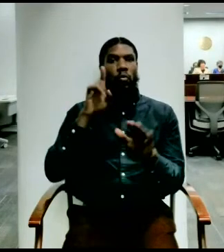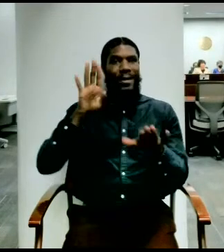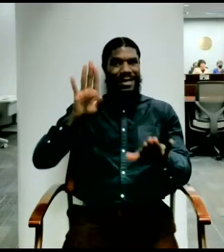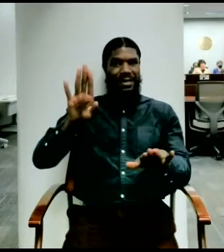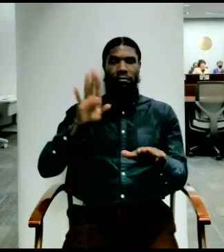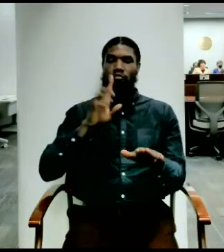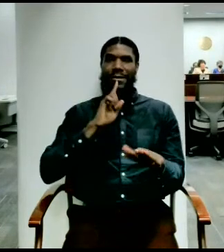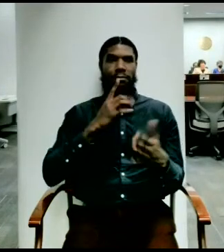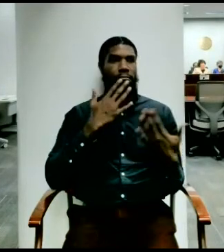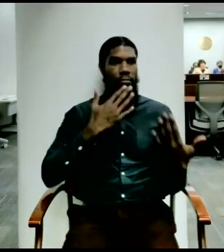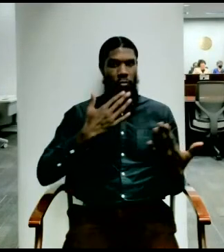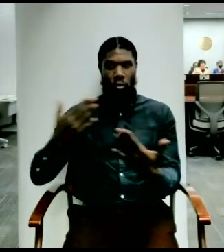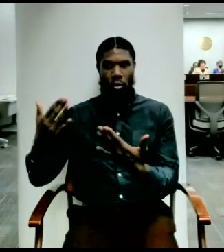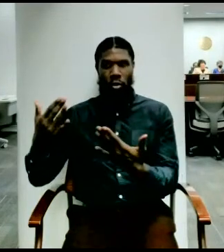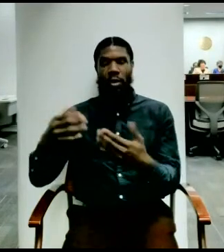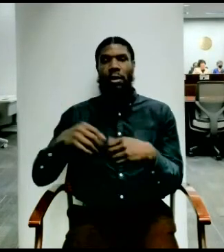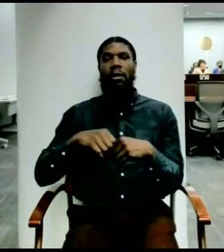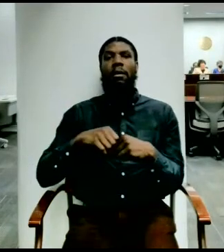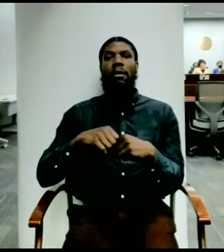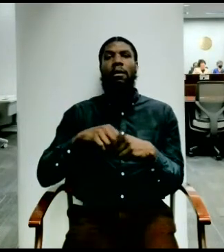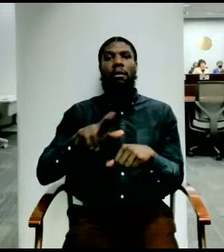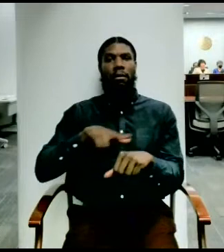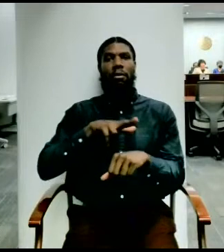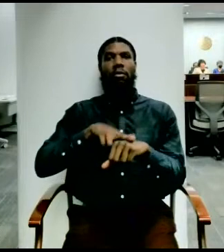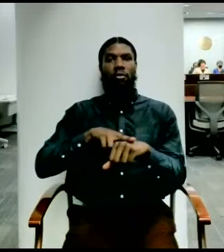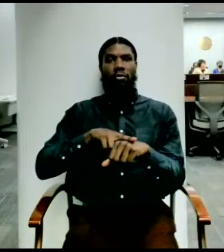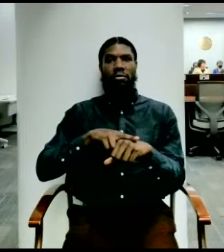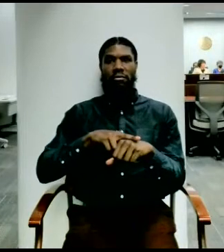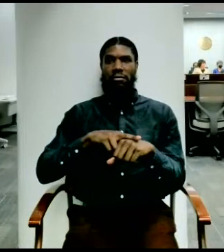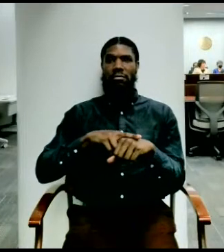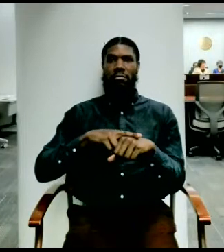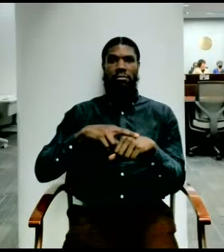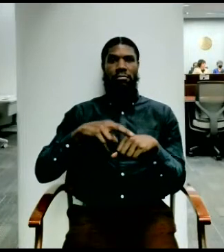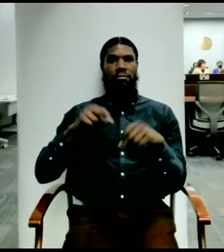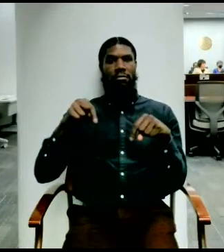And of course this is the first piece of this.